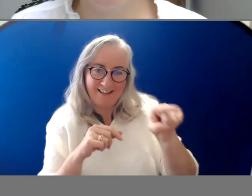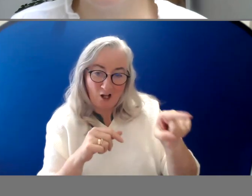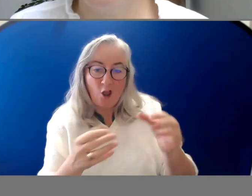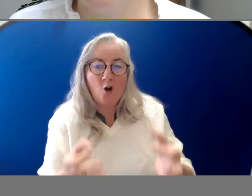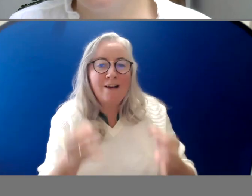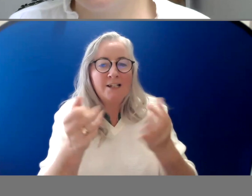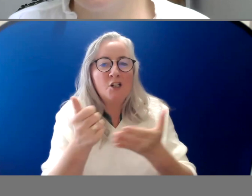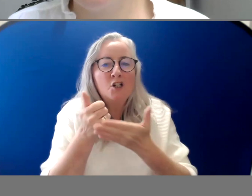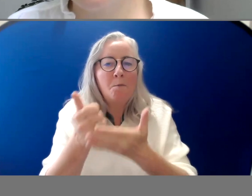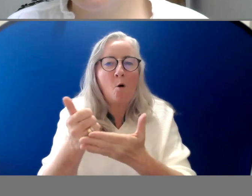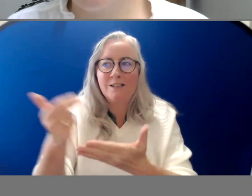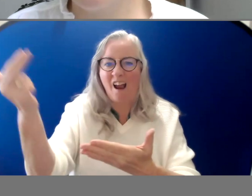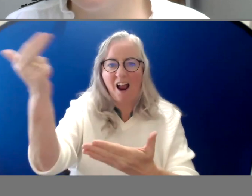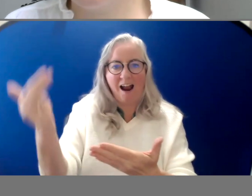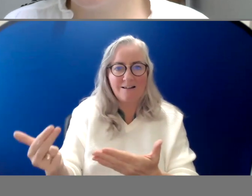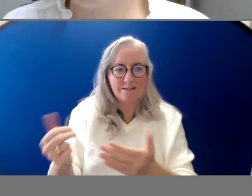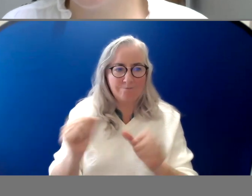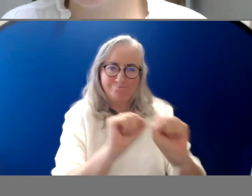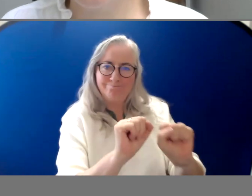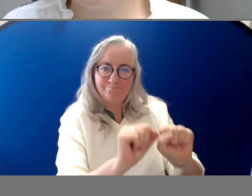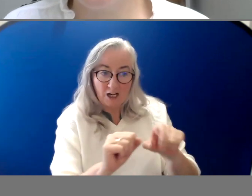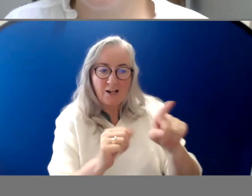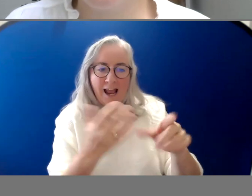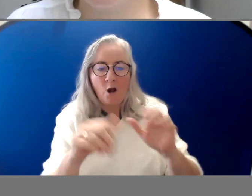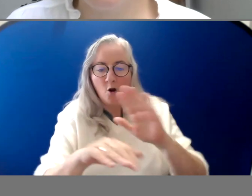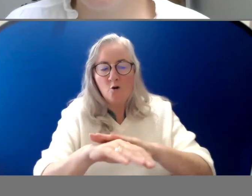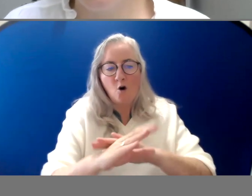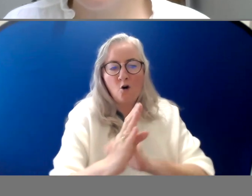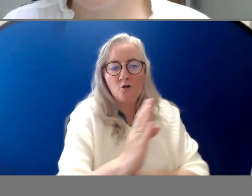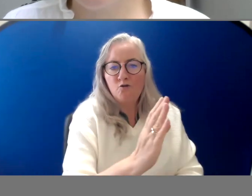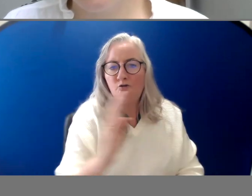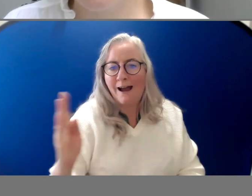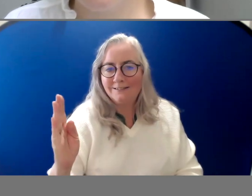Arts and there's an image to the right hand side of the screen which is of the National